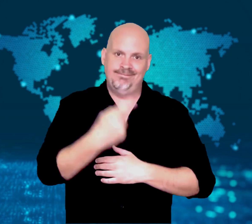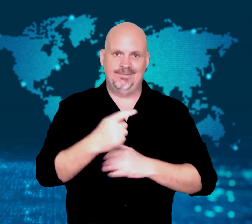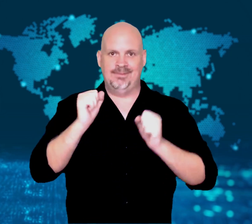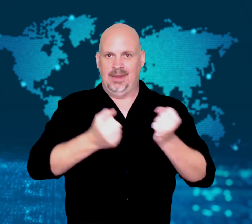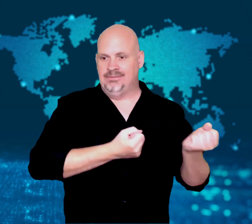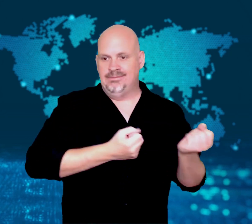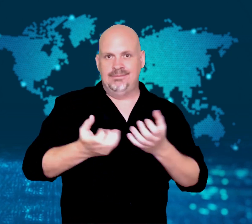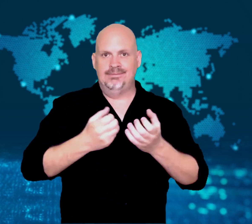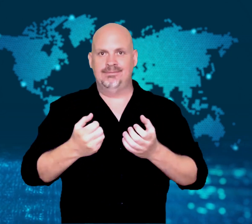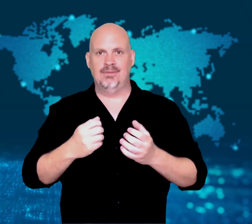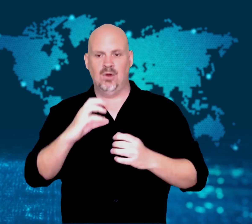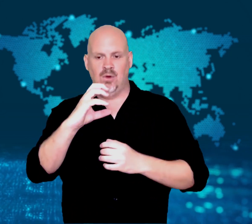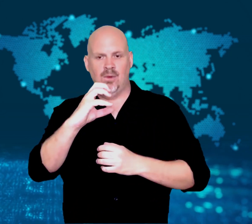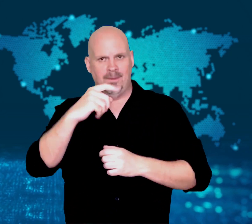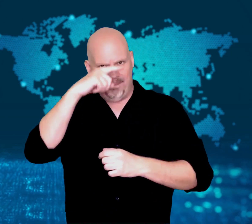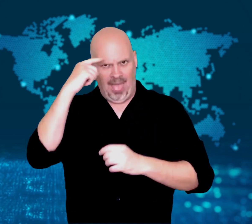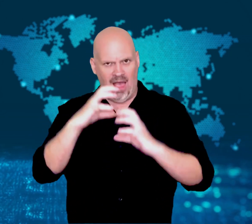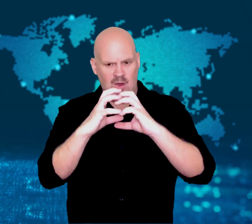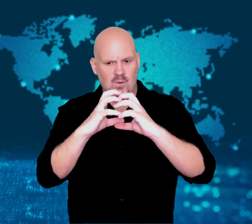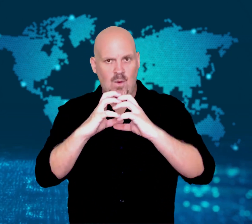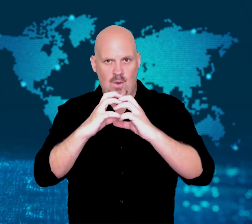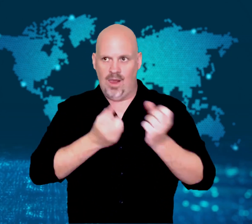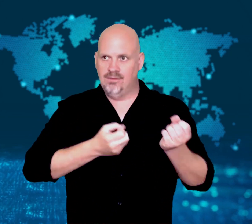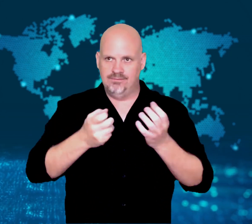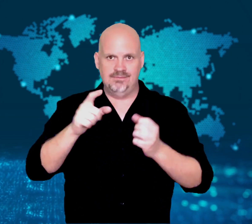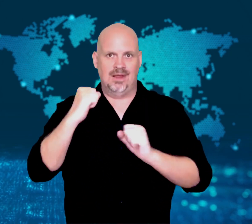the countries' electricity.